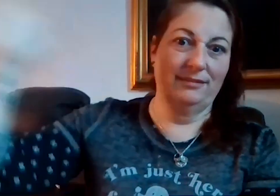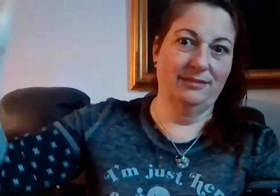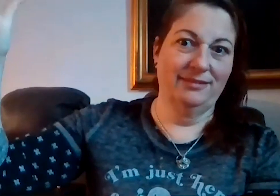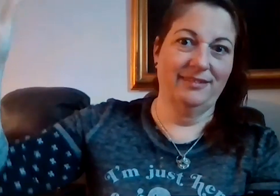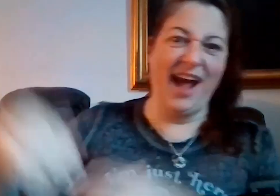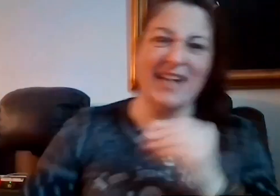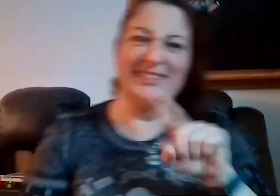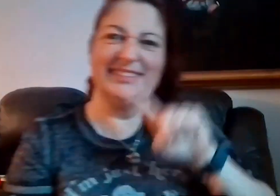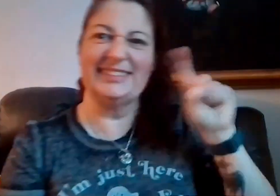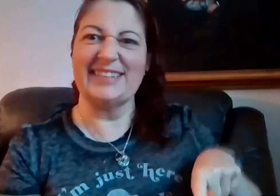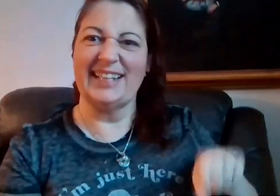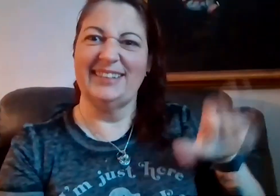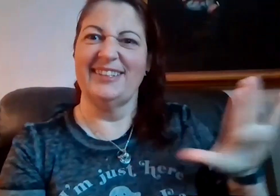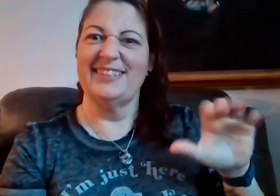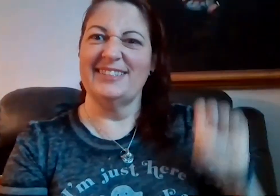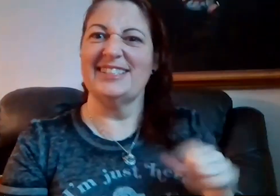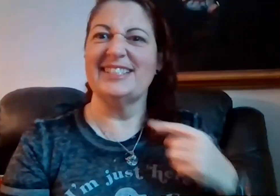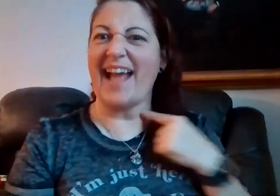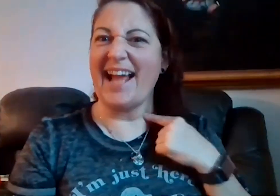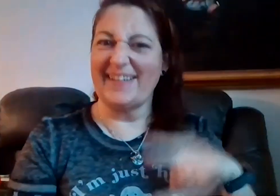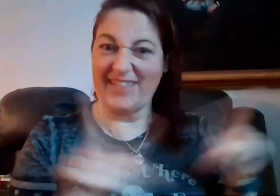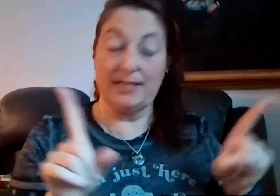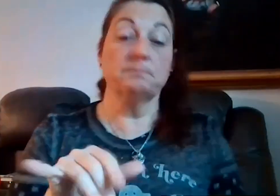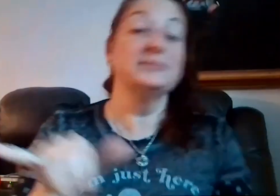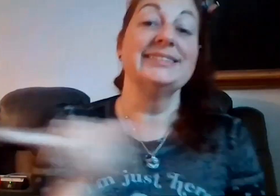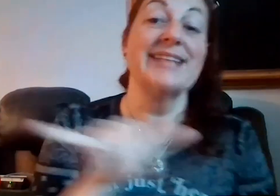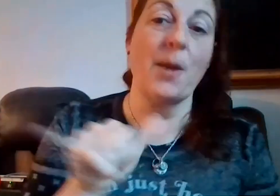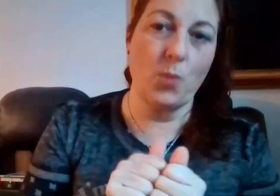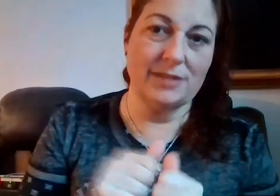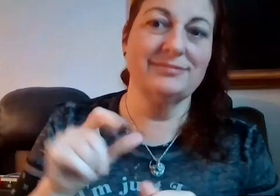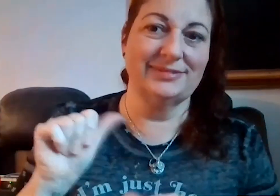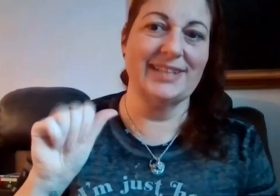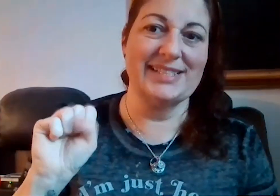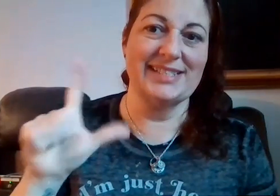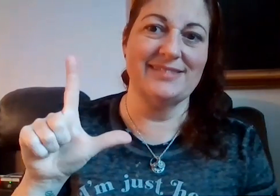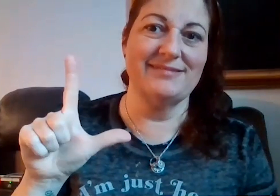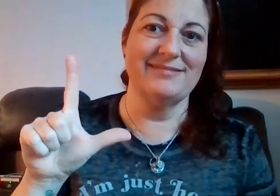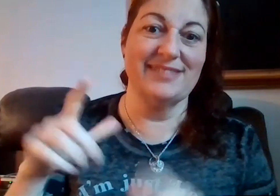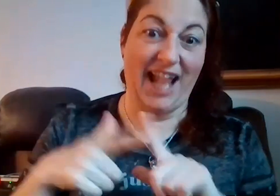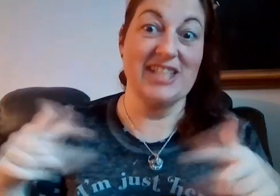and dialects that can also be found like Texas has their own.